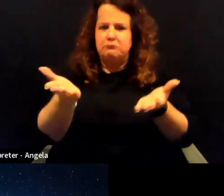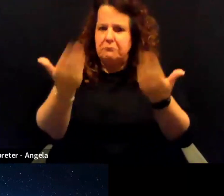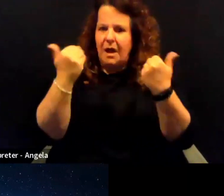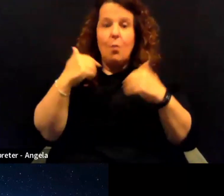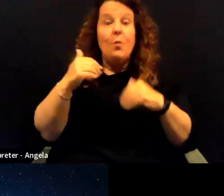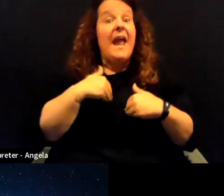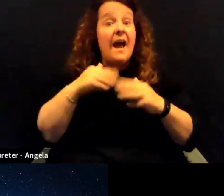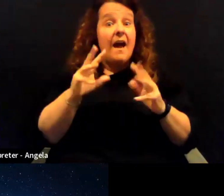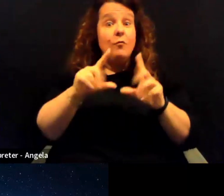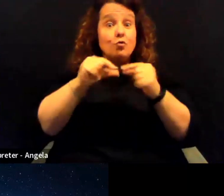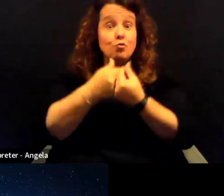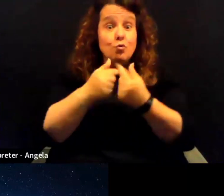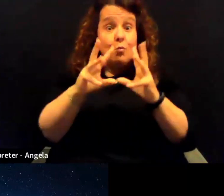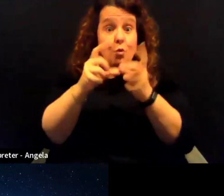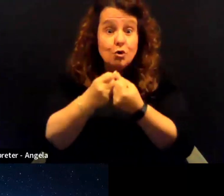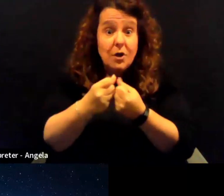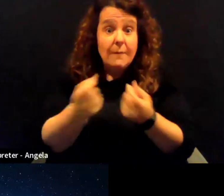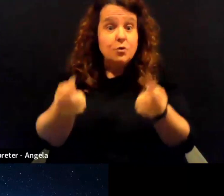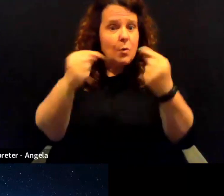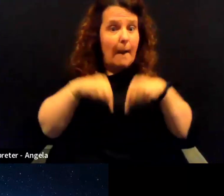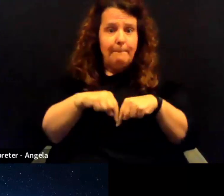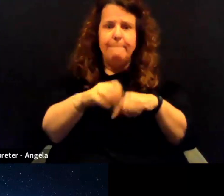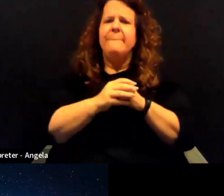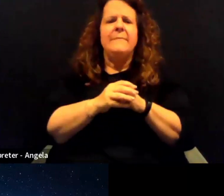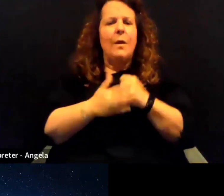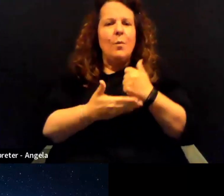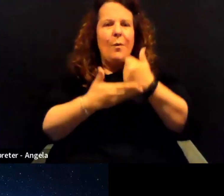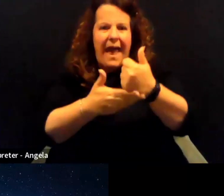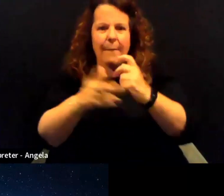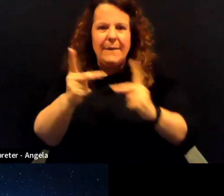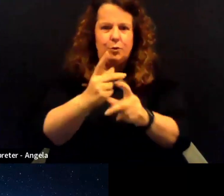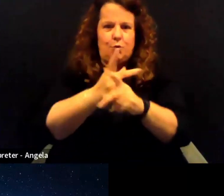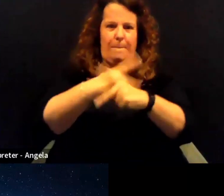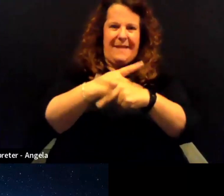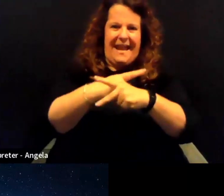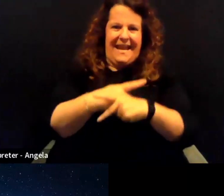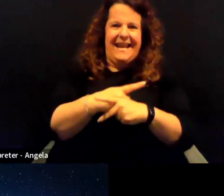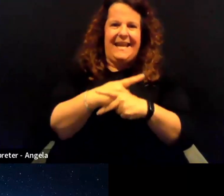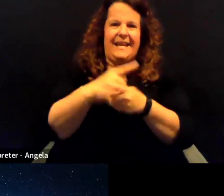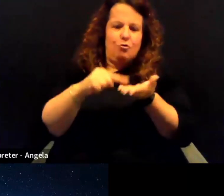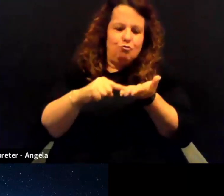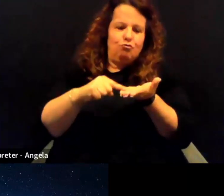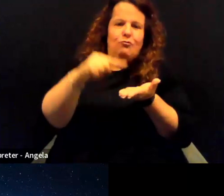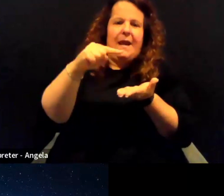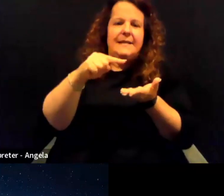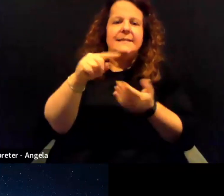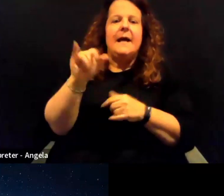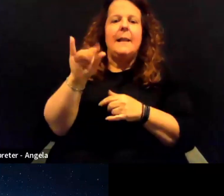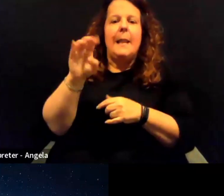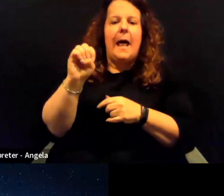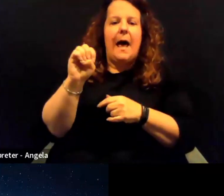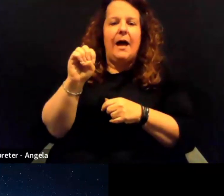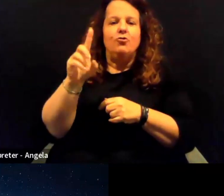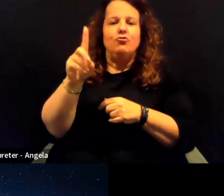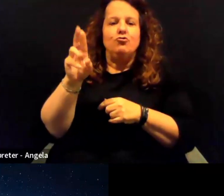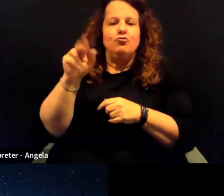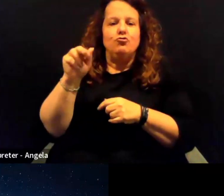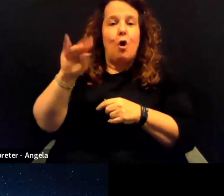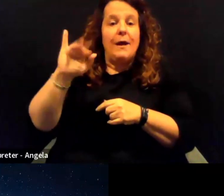engaged in the world of making tactile graphics, otherwise known as raised line drawings, so that spatial information is available to everybody.